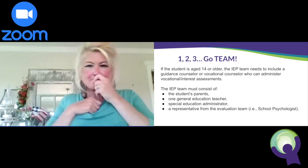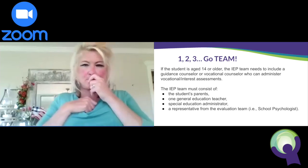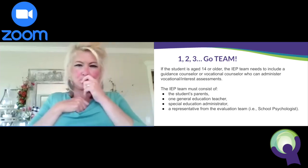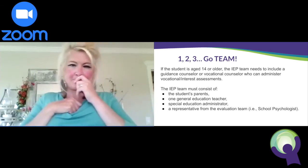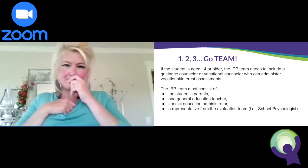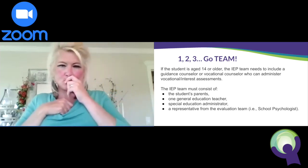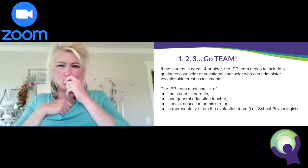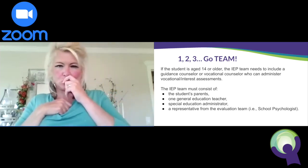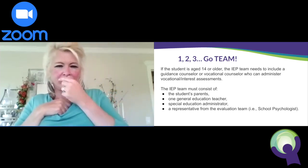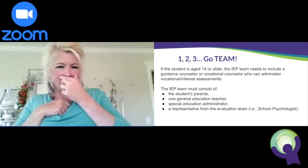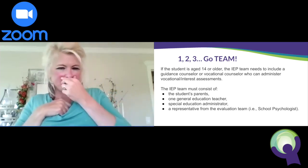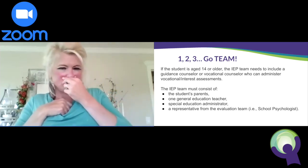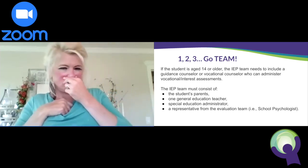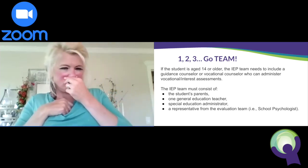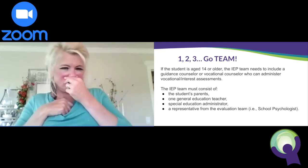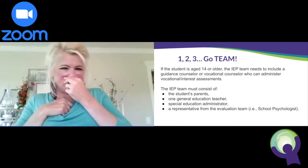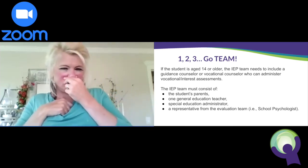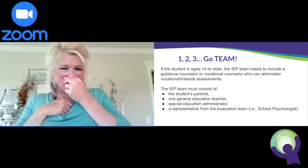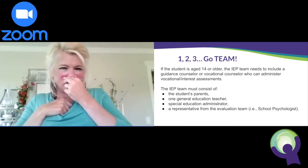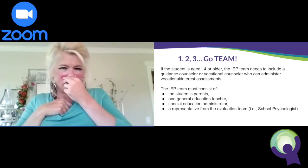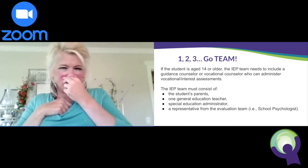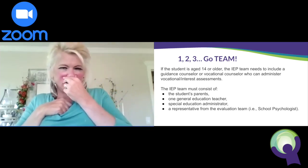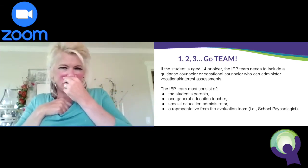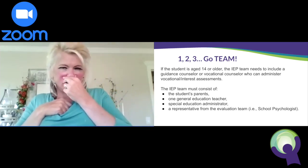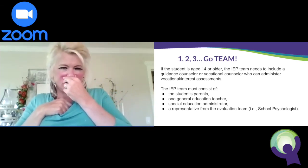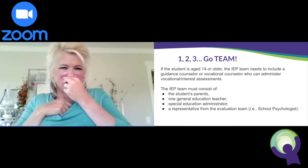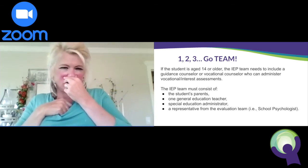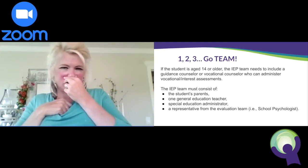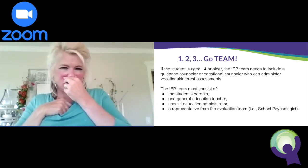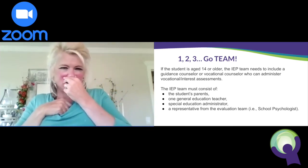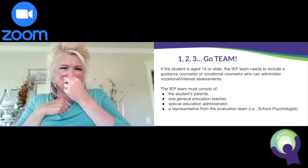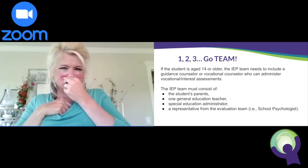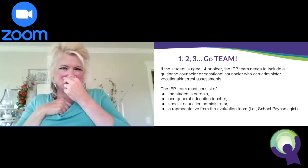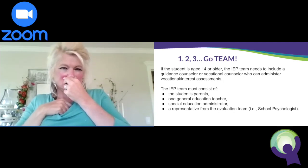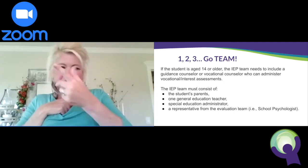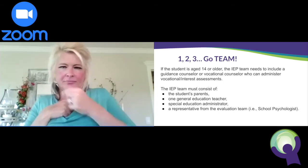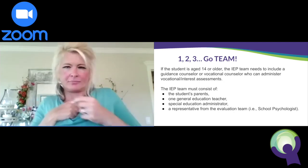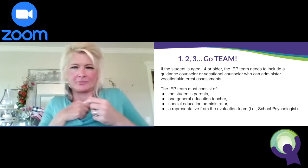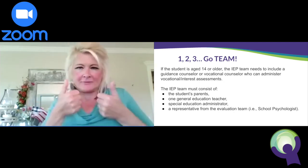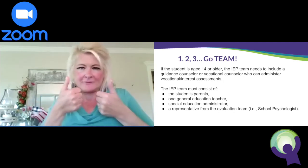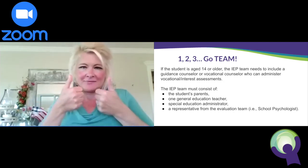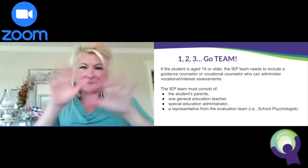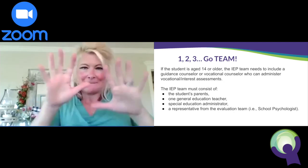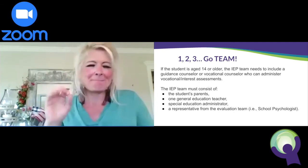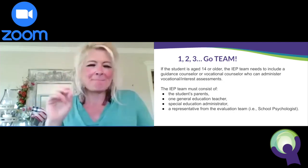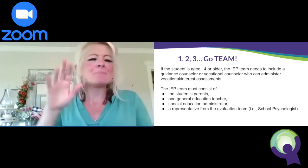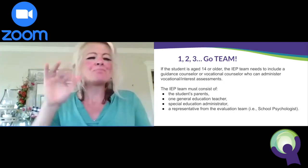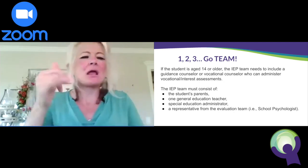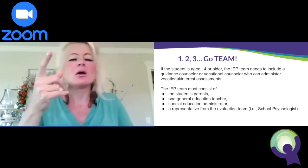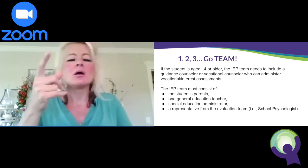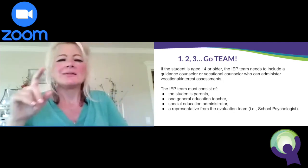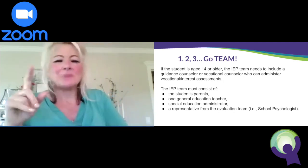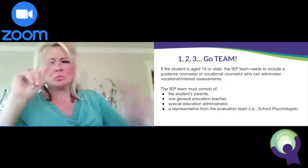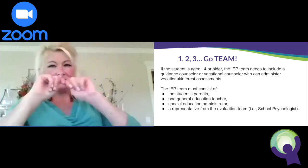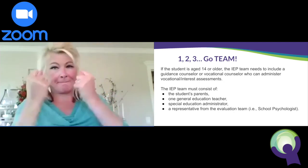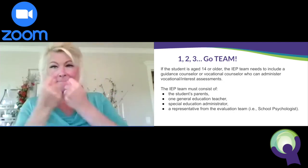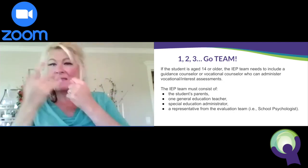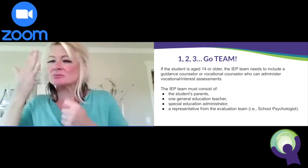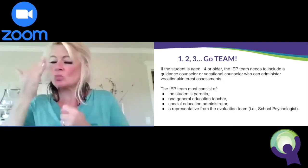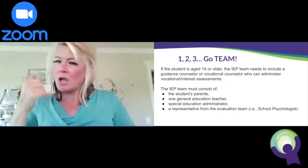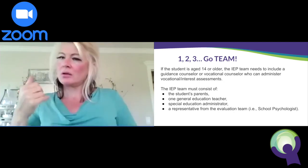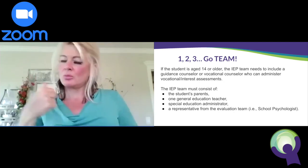Okay, everyone switched? All right,